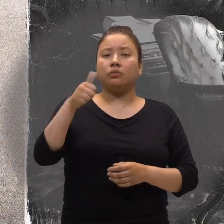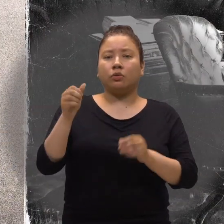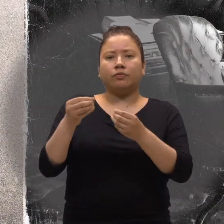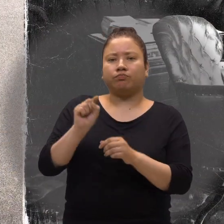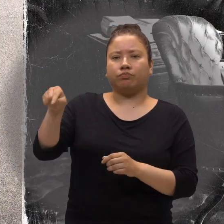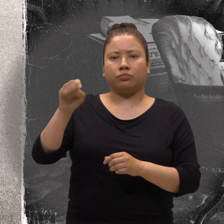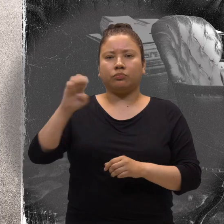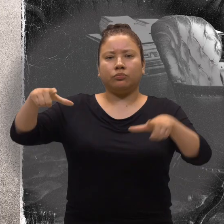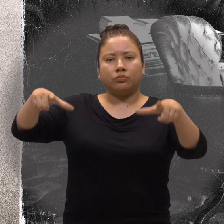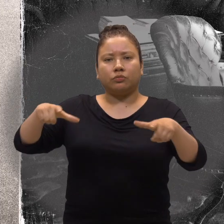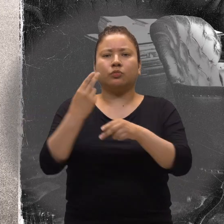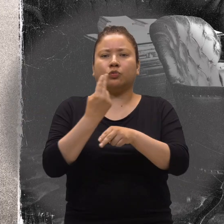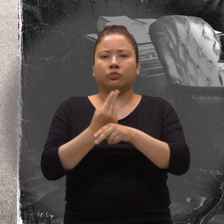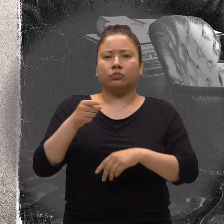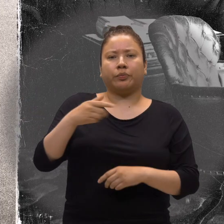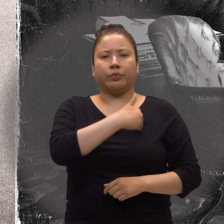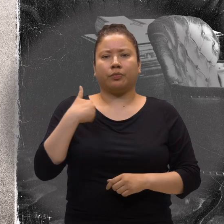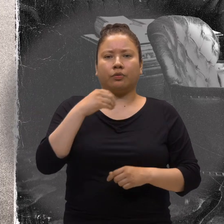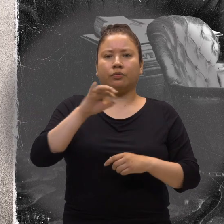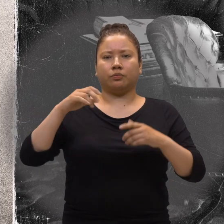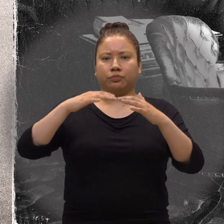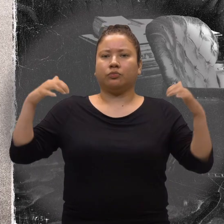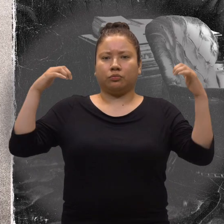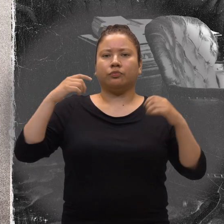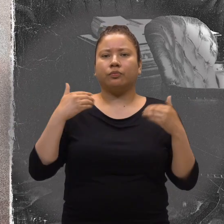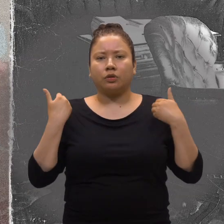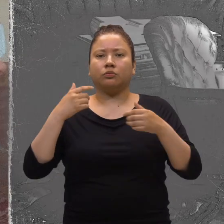Another office in East Block was used at the time by members of Cabinet,